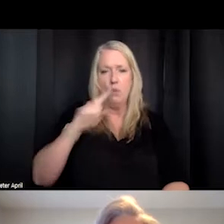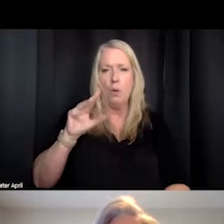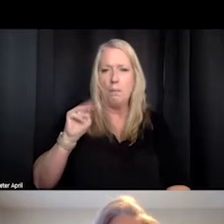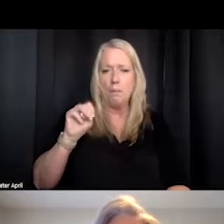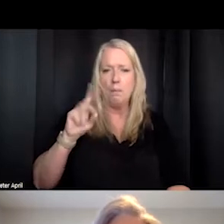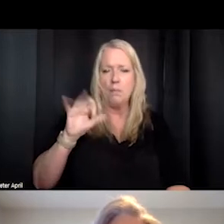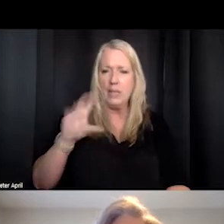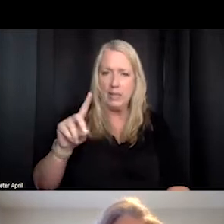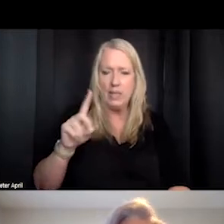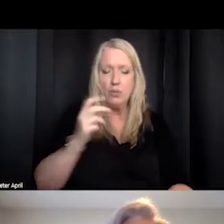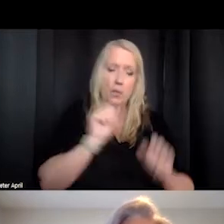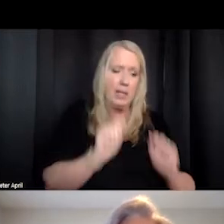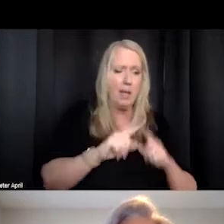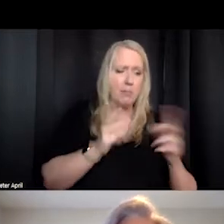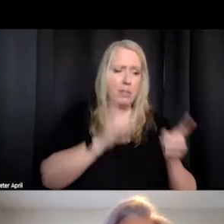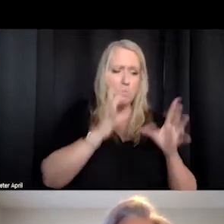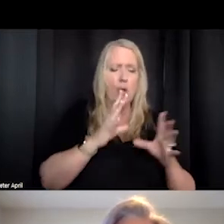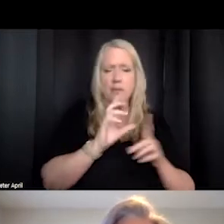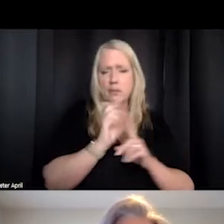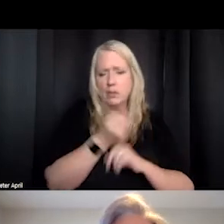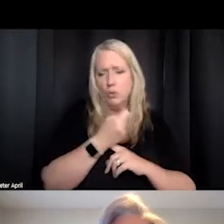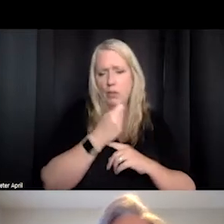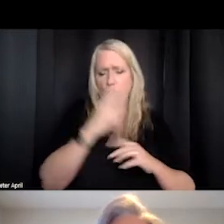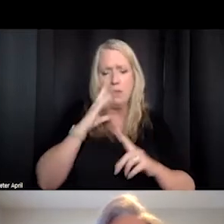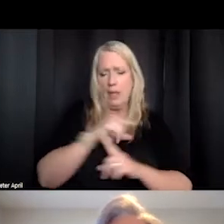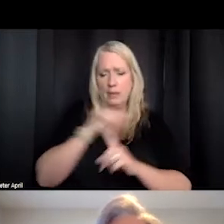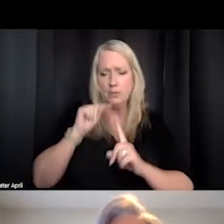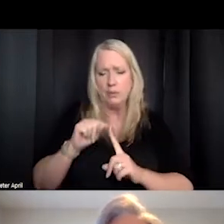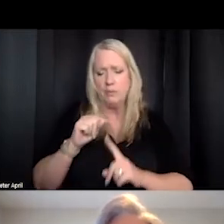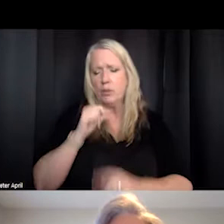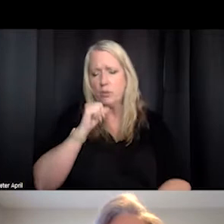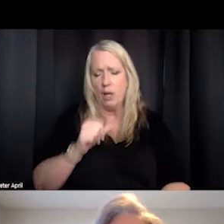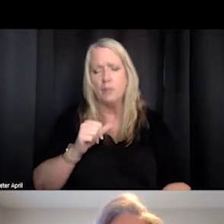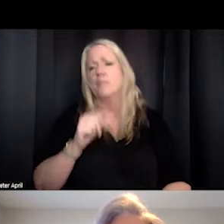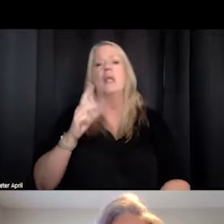BE IN A CRISIS SITUATION, IT IS SPECIFIC TO MEDICAID. THE SORRY VOICES HAVE TO BE